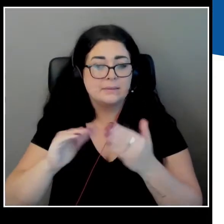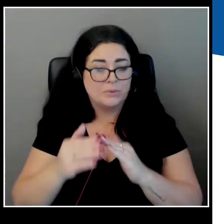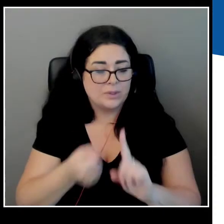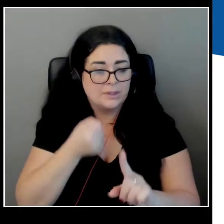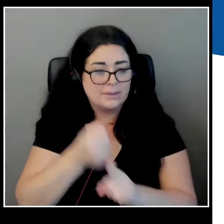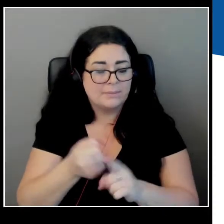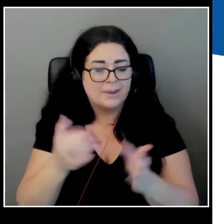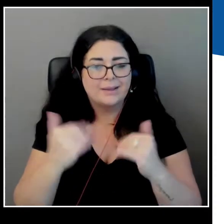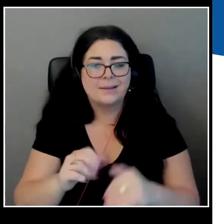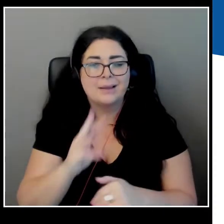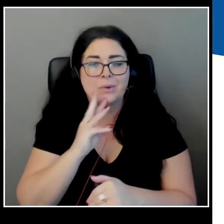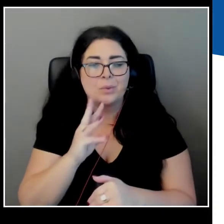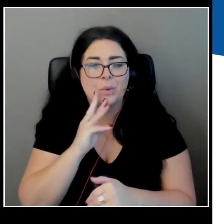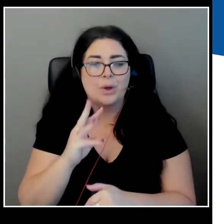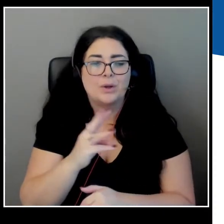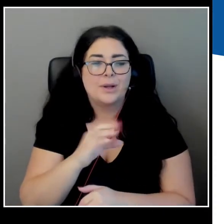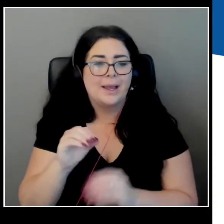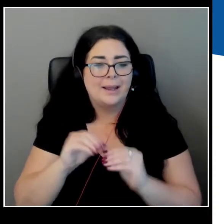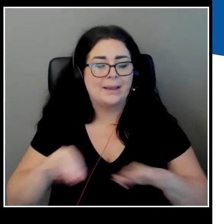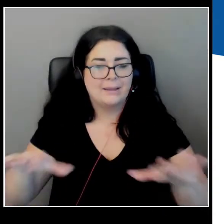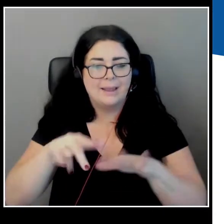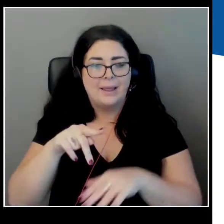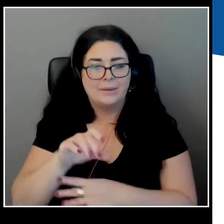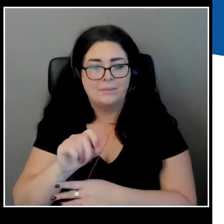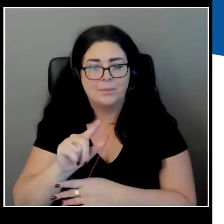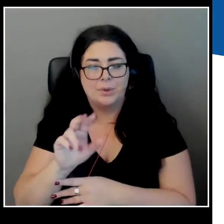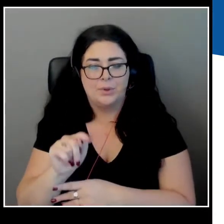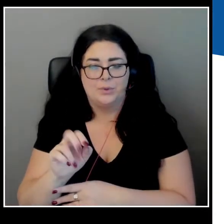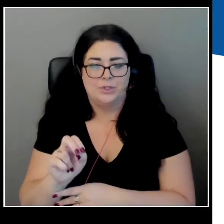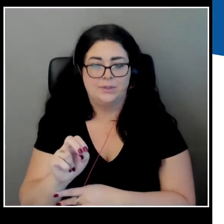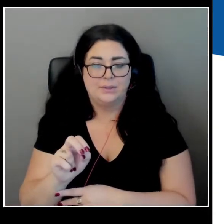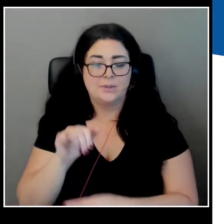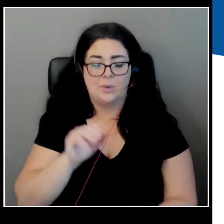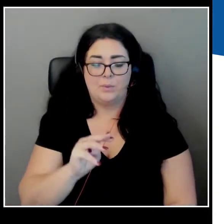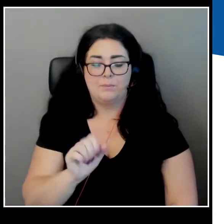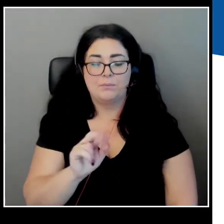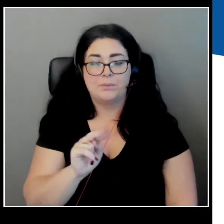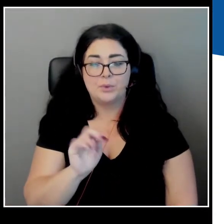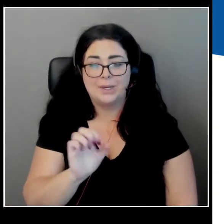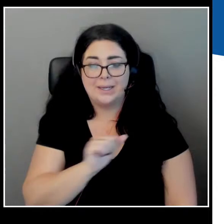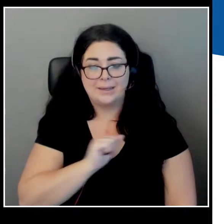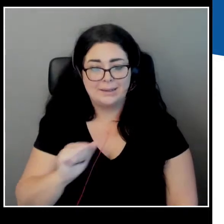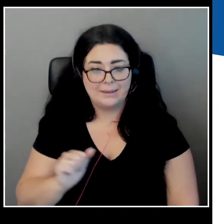Marine Atlantic currently holds a Level 3 certification for vessels, terminals, and office buildings.